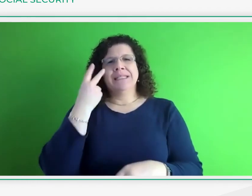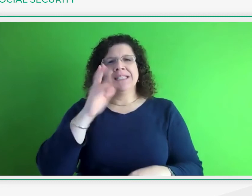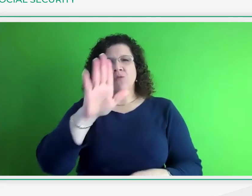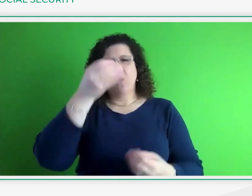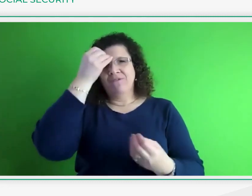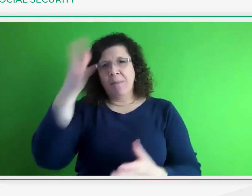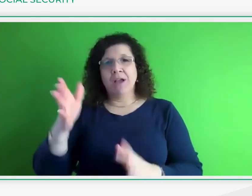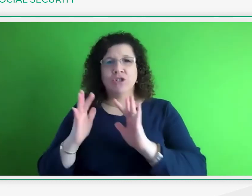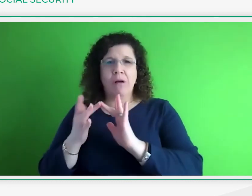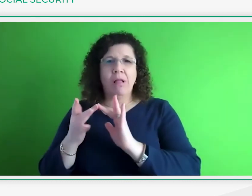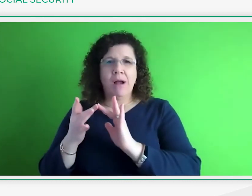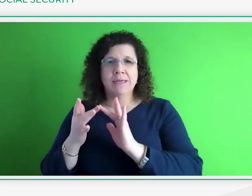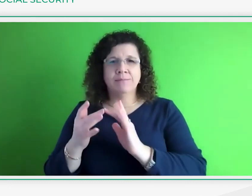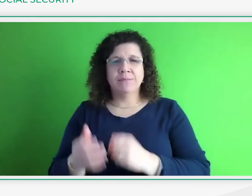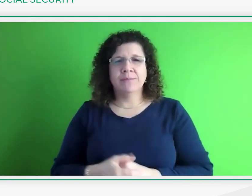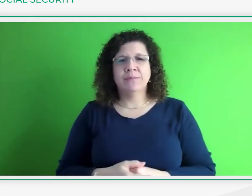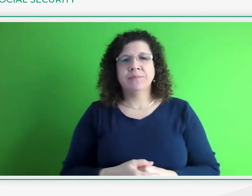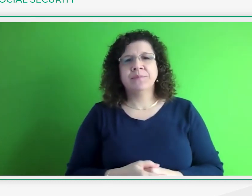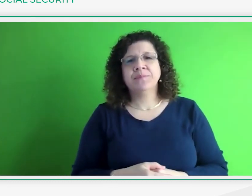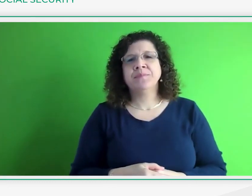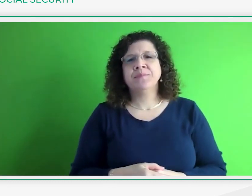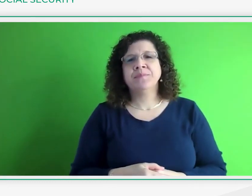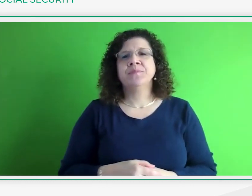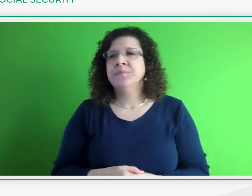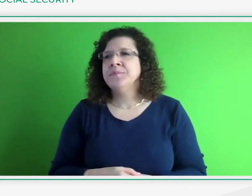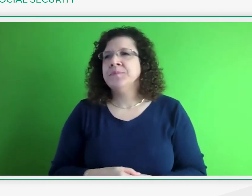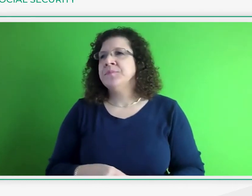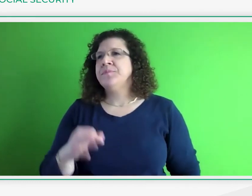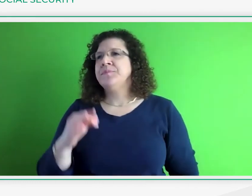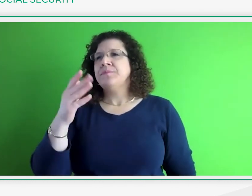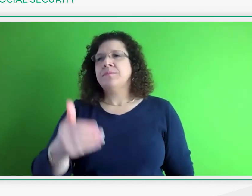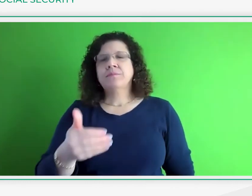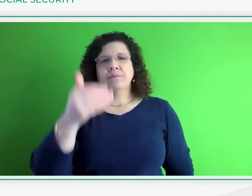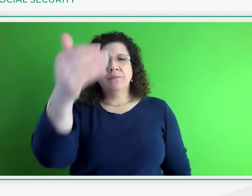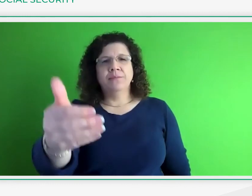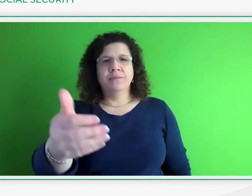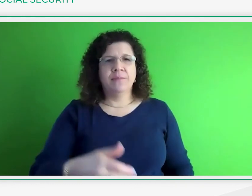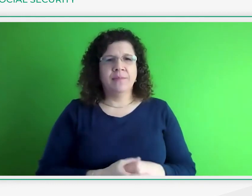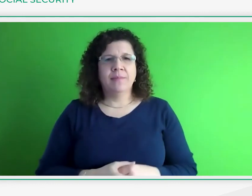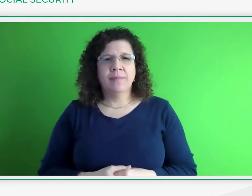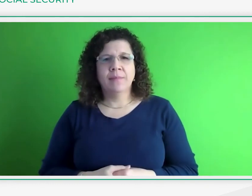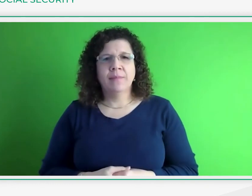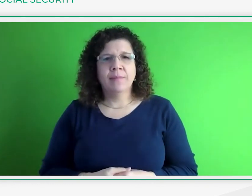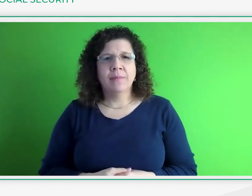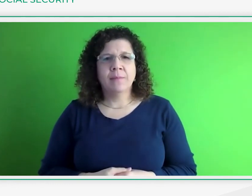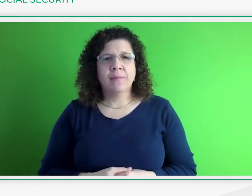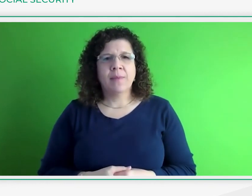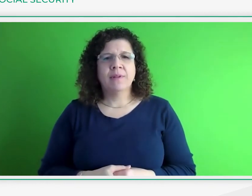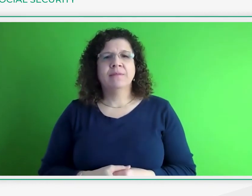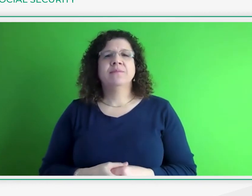And if it has no “s,” that means people can see your information online. OK.